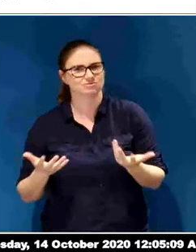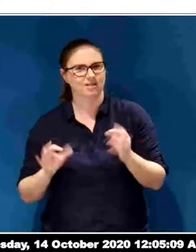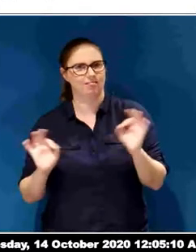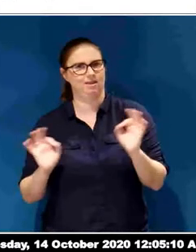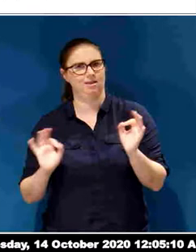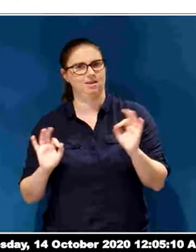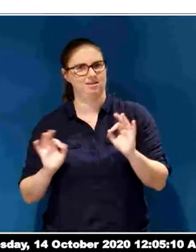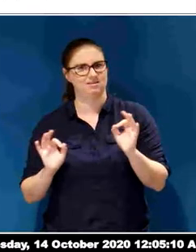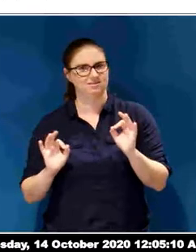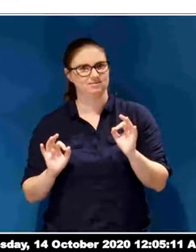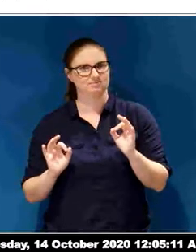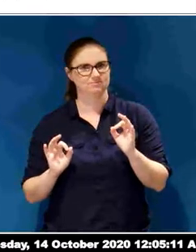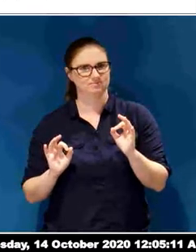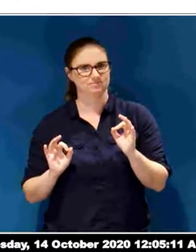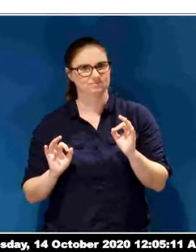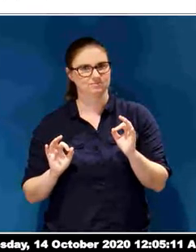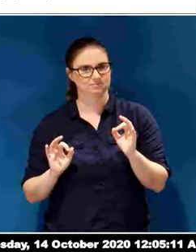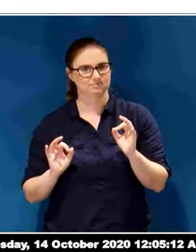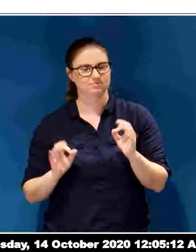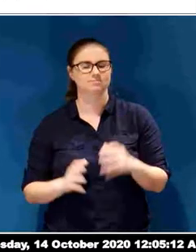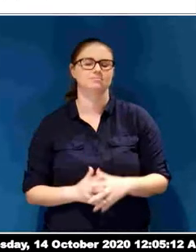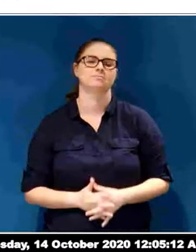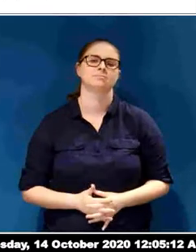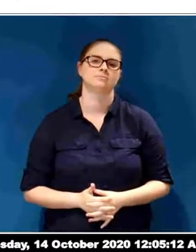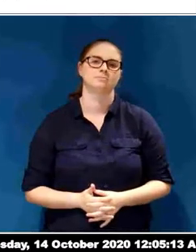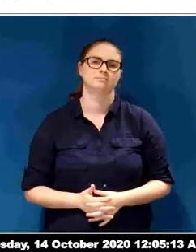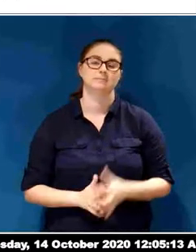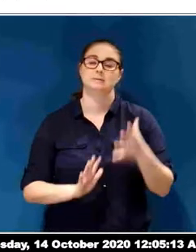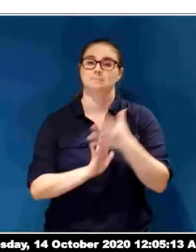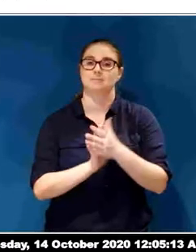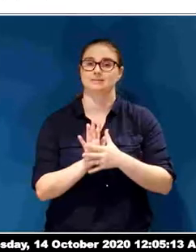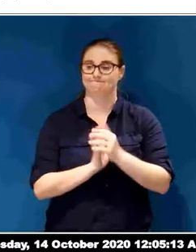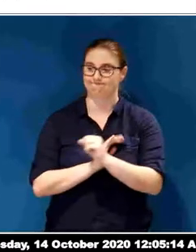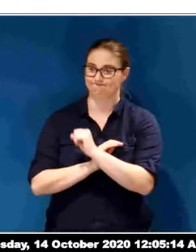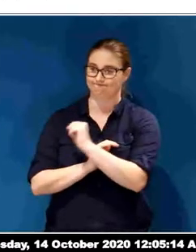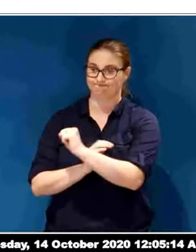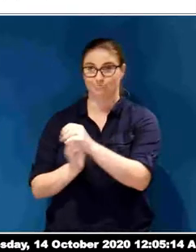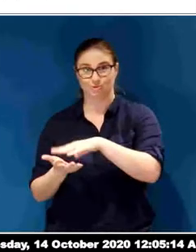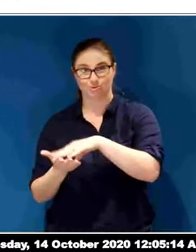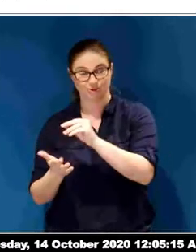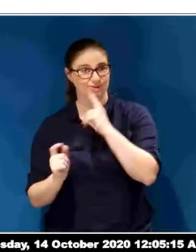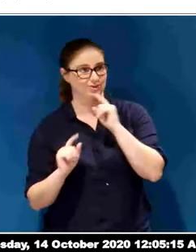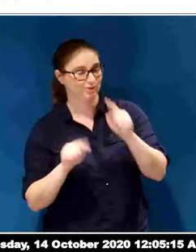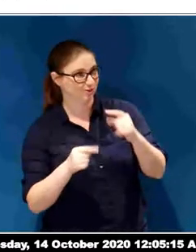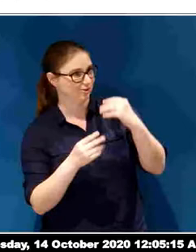is restricted and the intended benefits of education don't flow to those children.